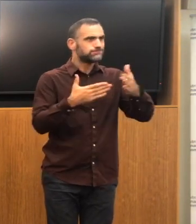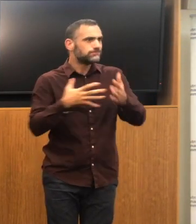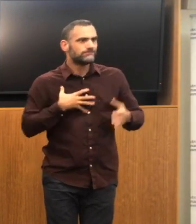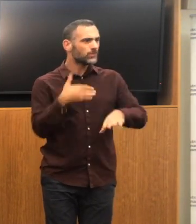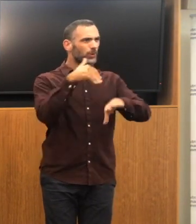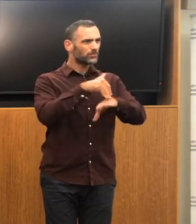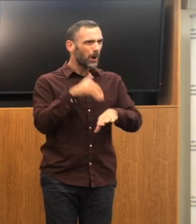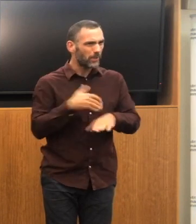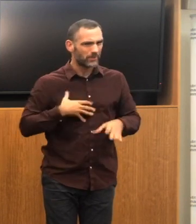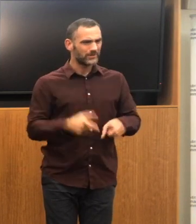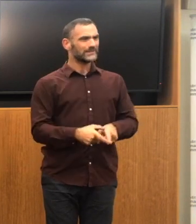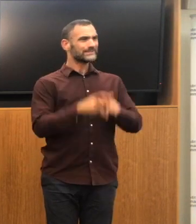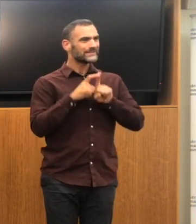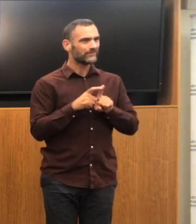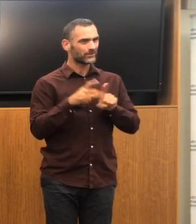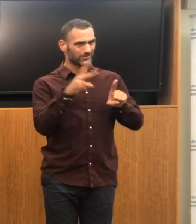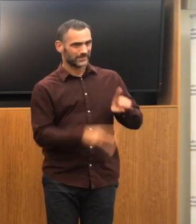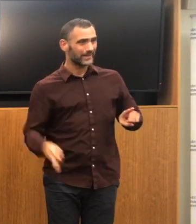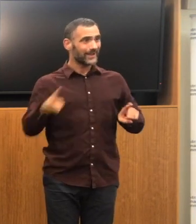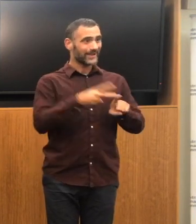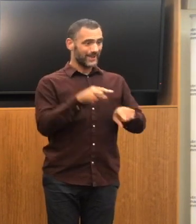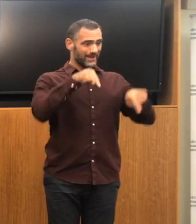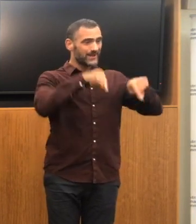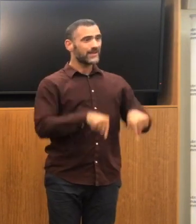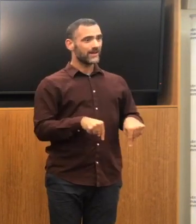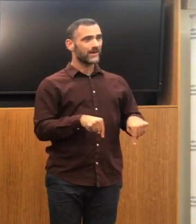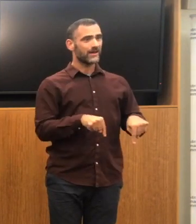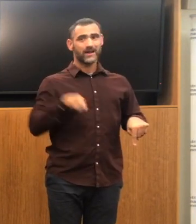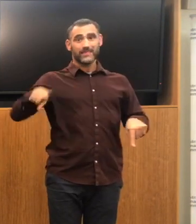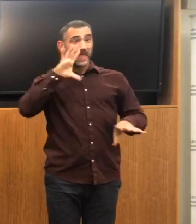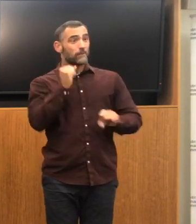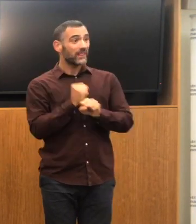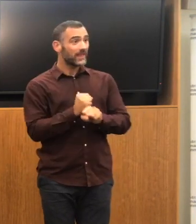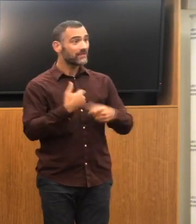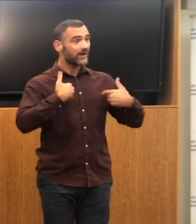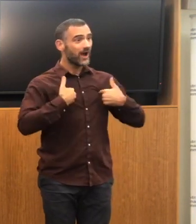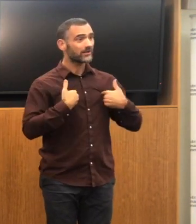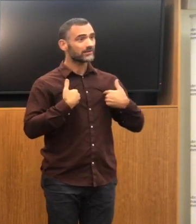placed faith and trust in their next destination.